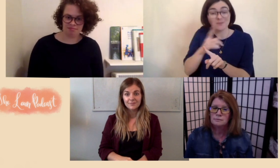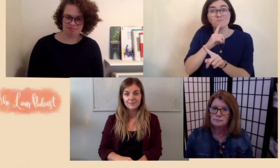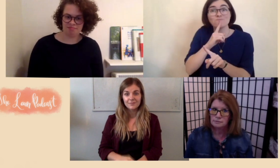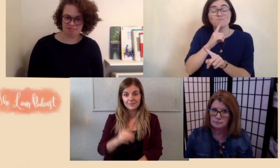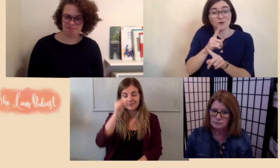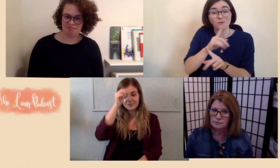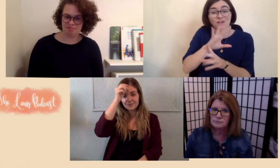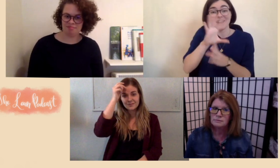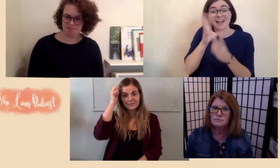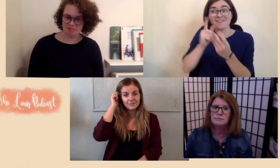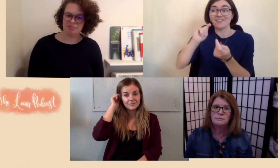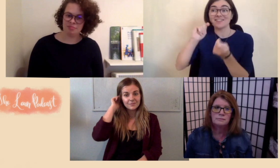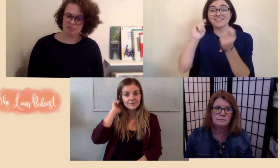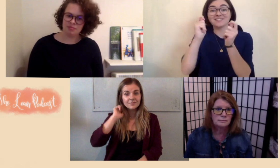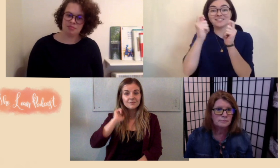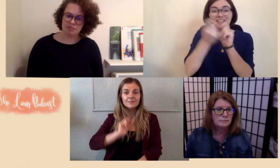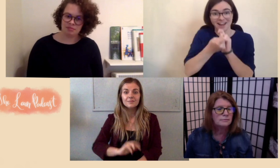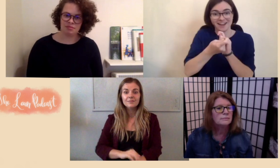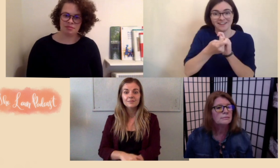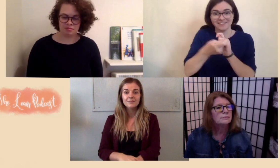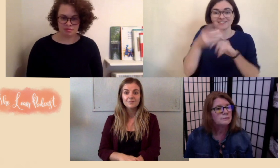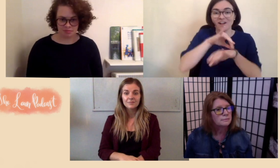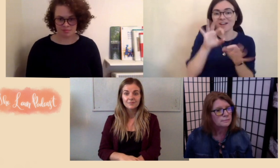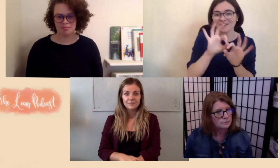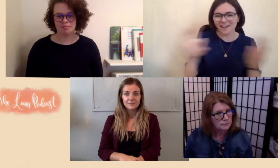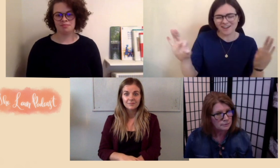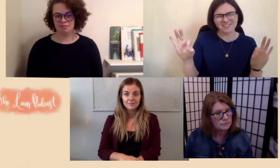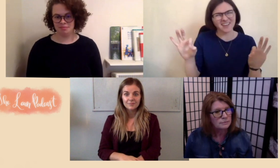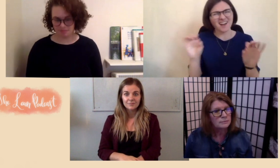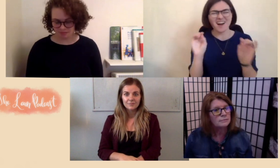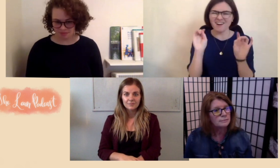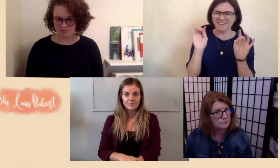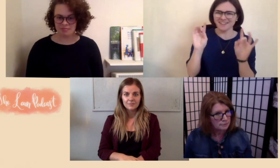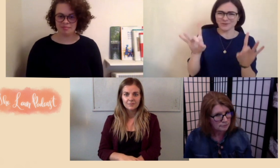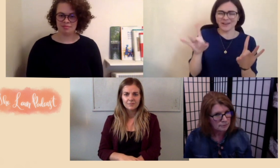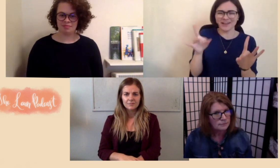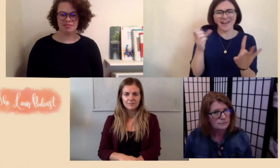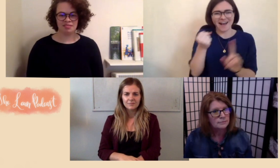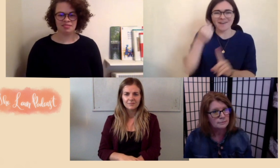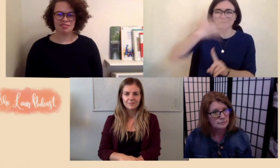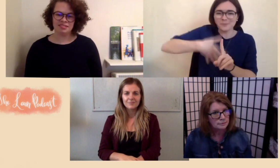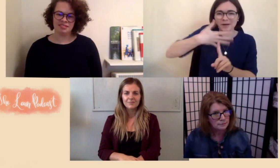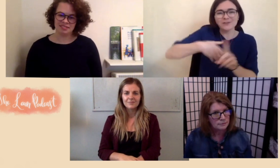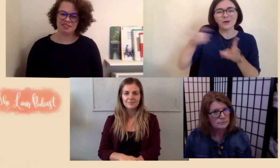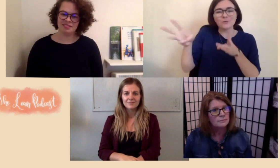'cause you've got a bit of a background working remotely. You're gonna be okay." Nope.